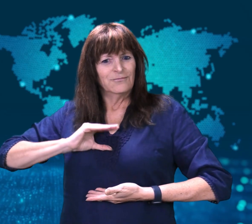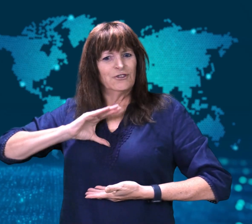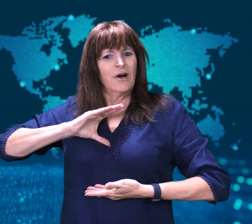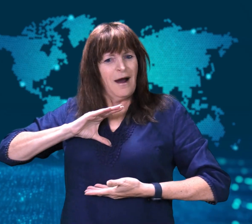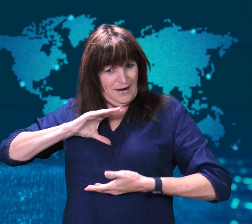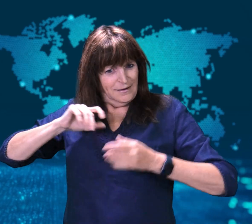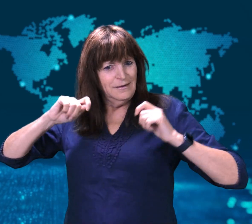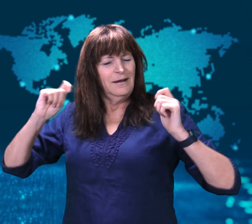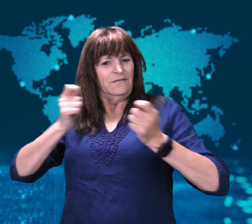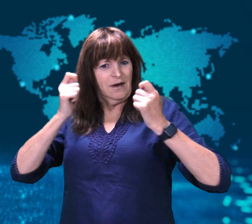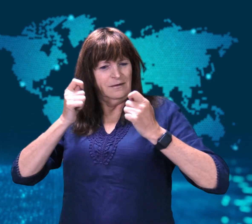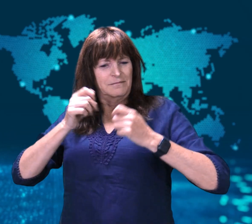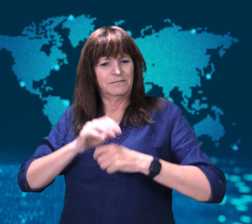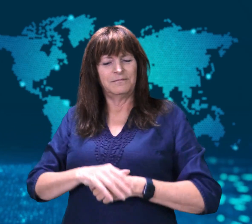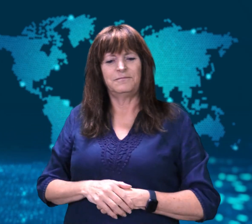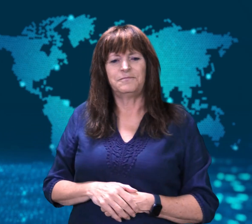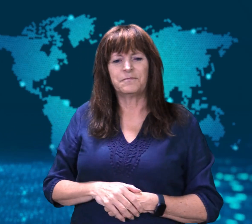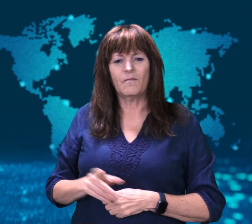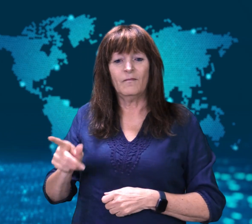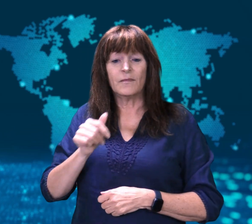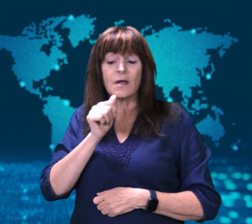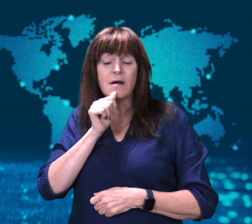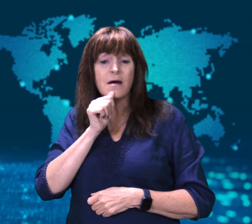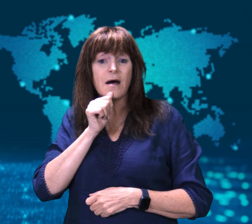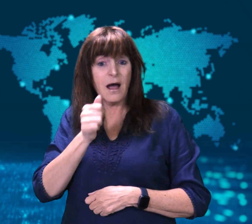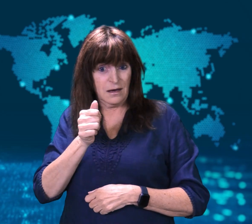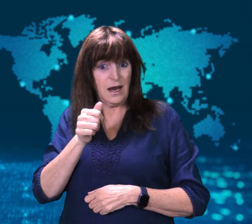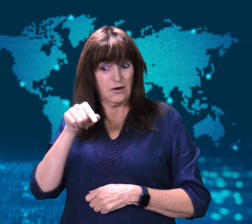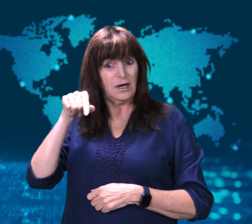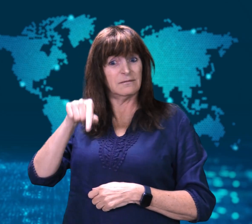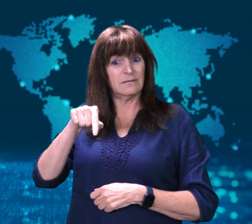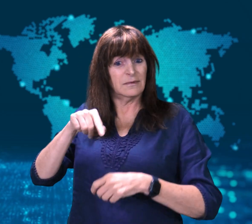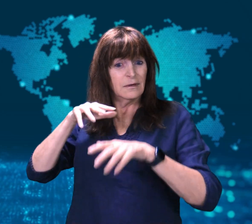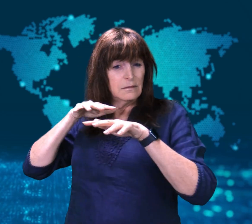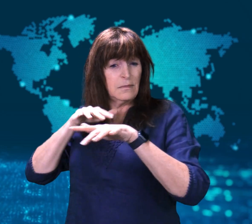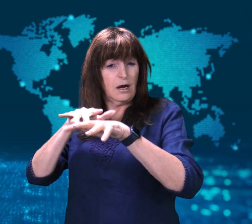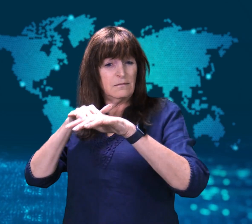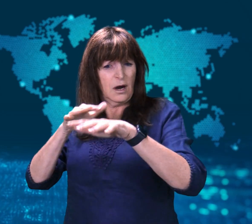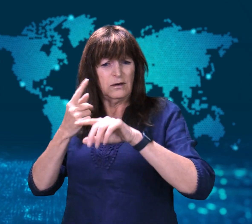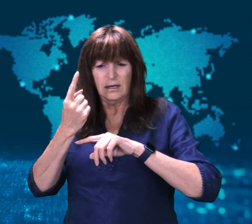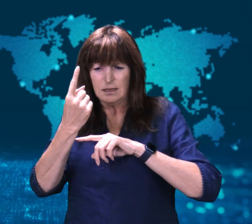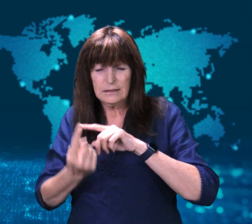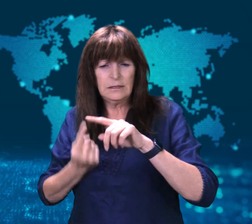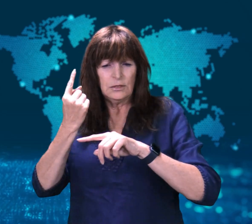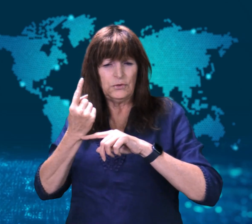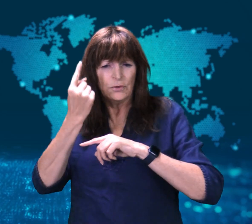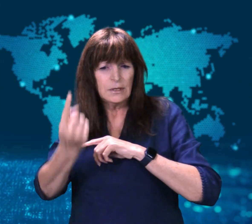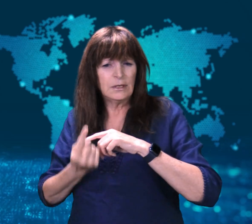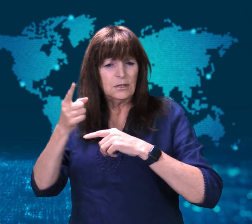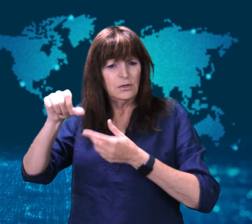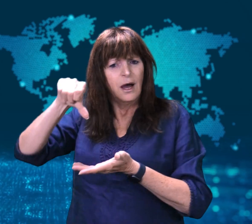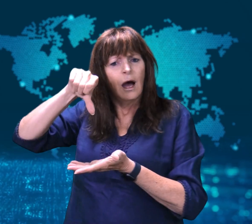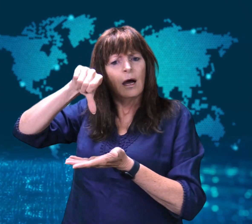Hungary holds this march every year in its